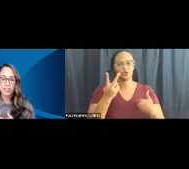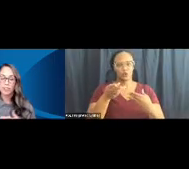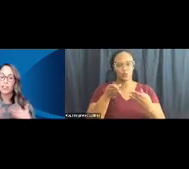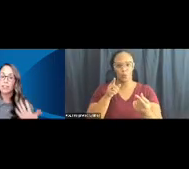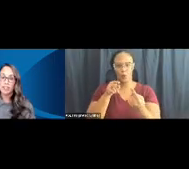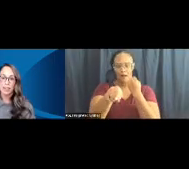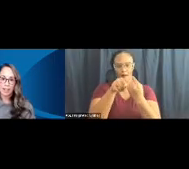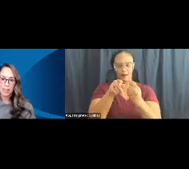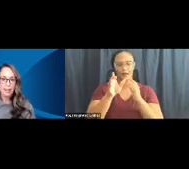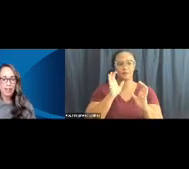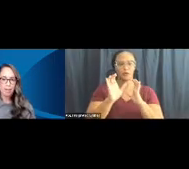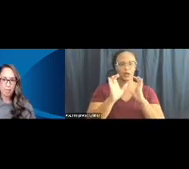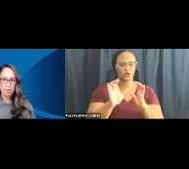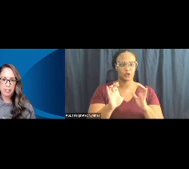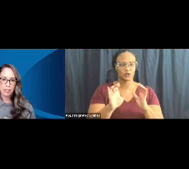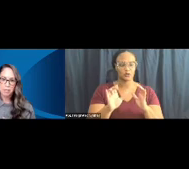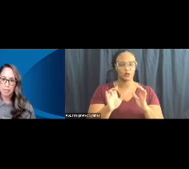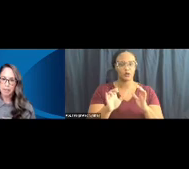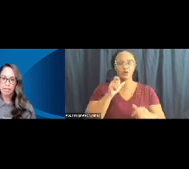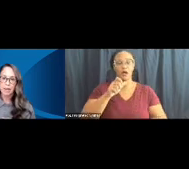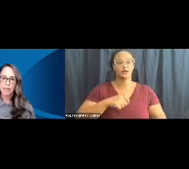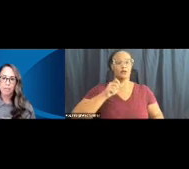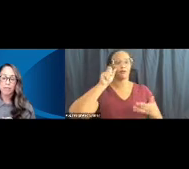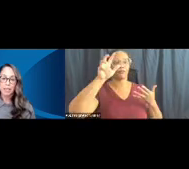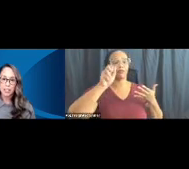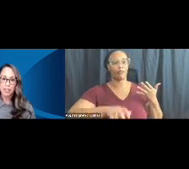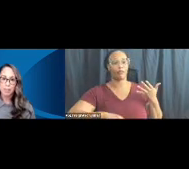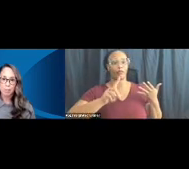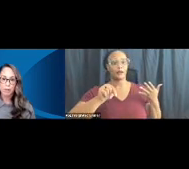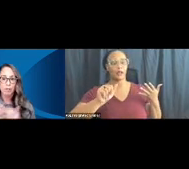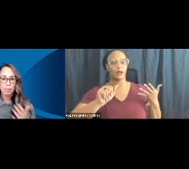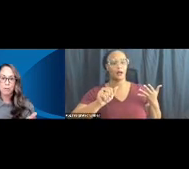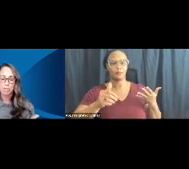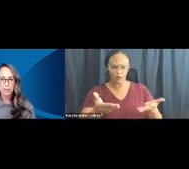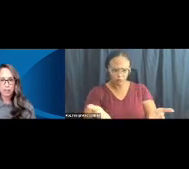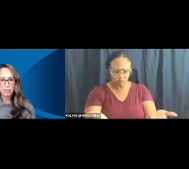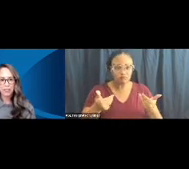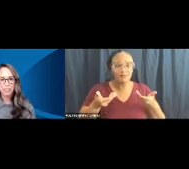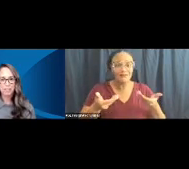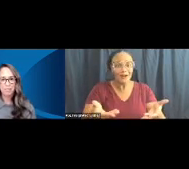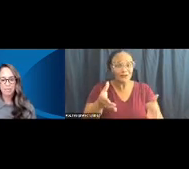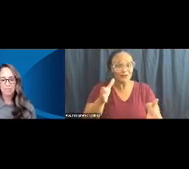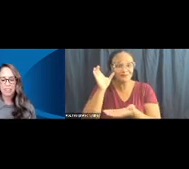just sharing data and information, but inviting reflection and input from you, the users.